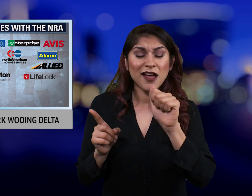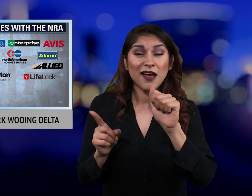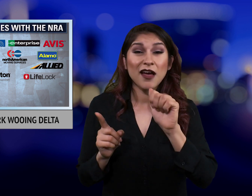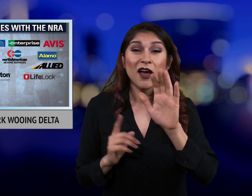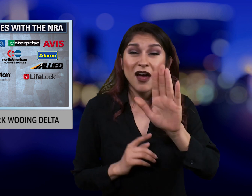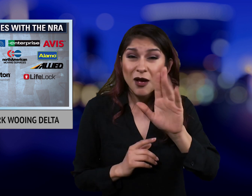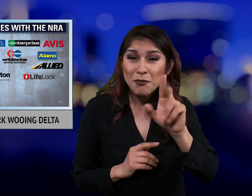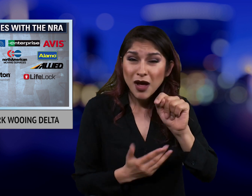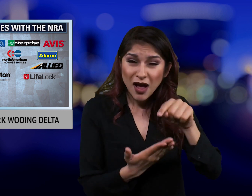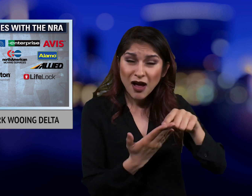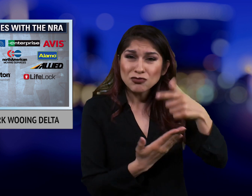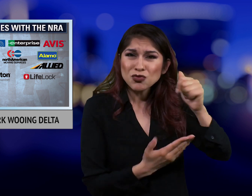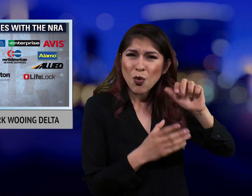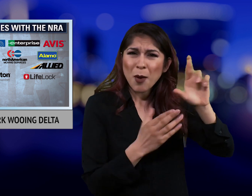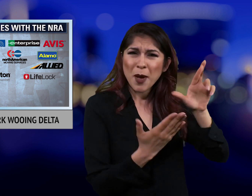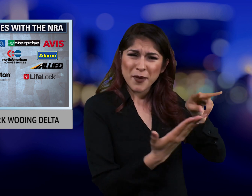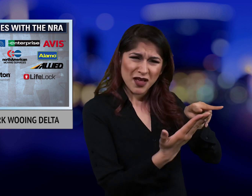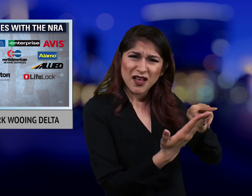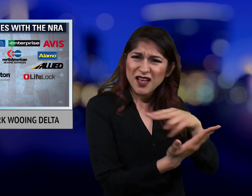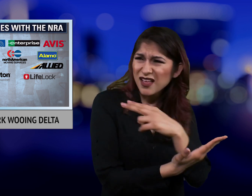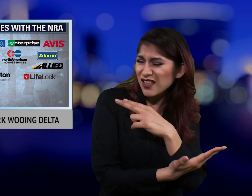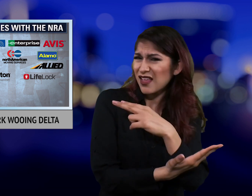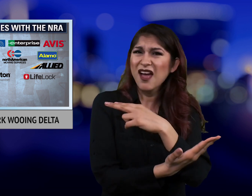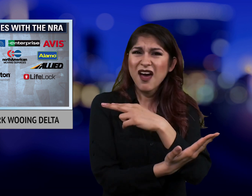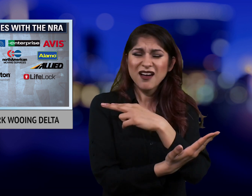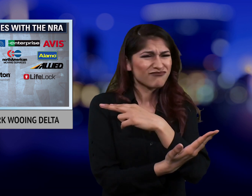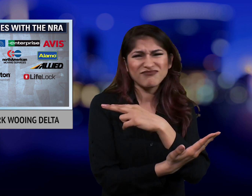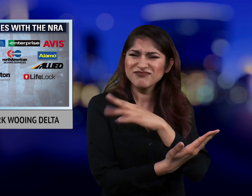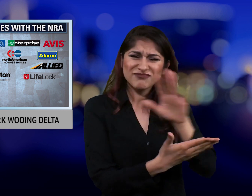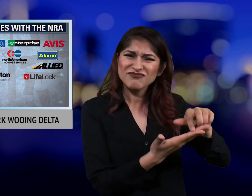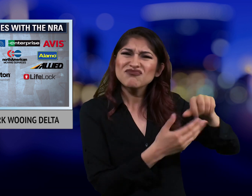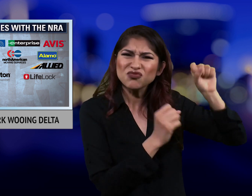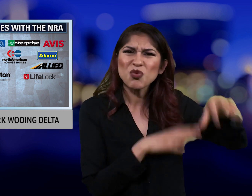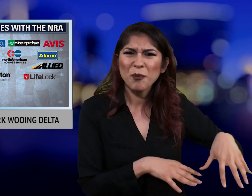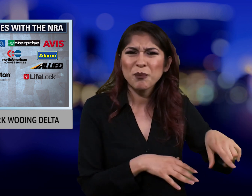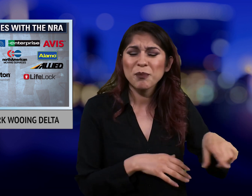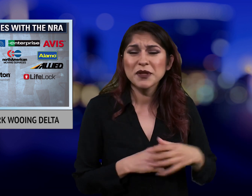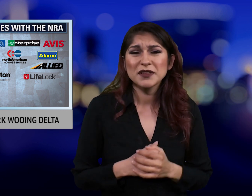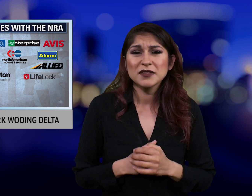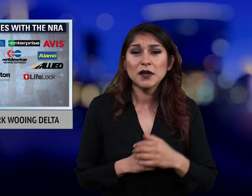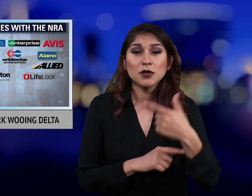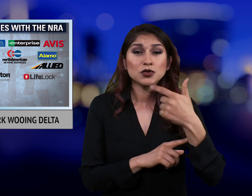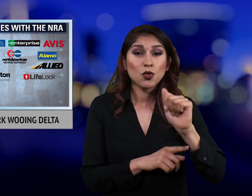a state tax for jet fuel.